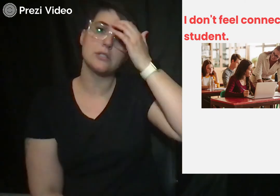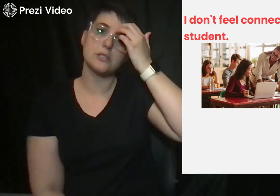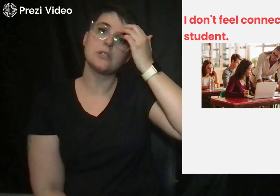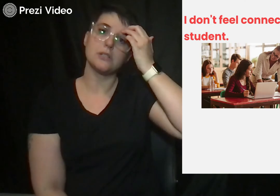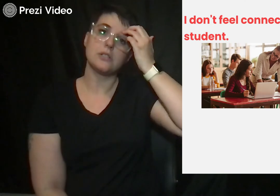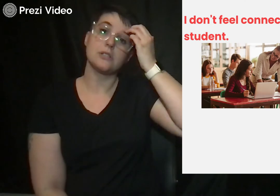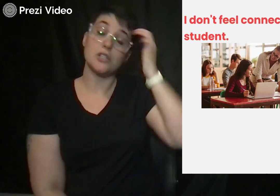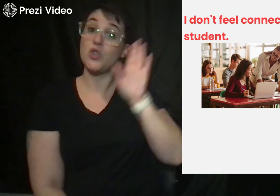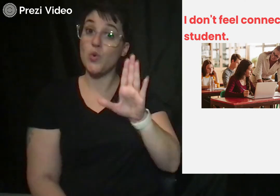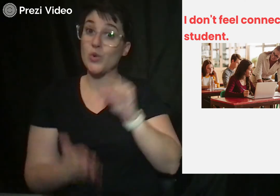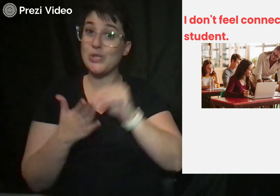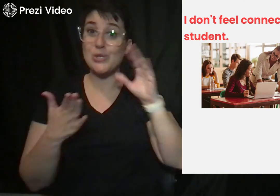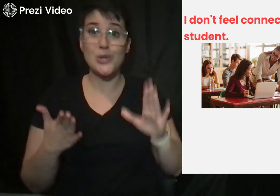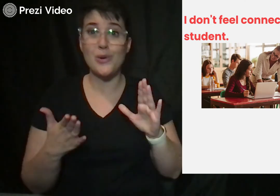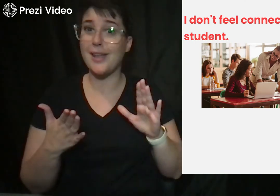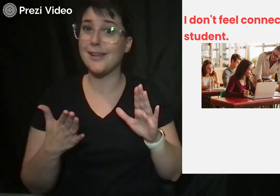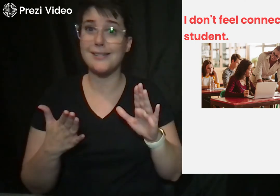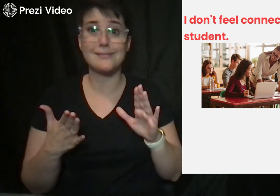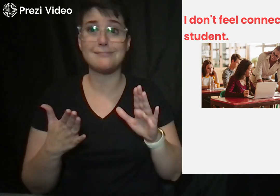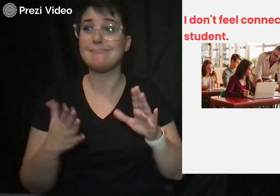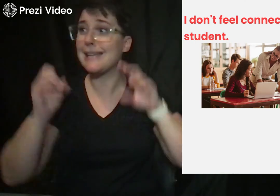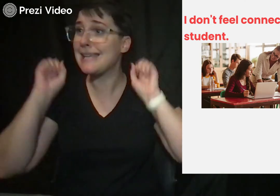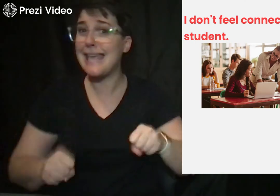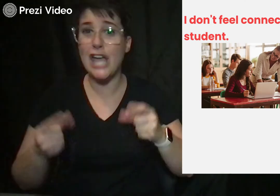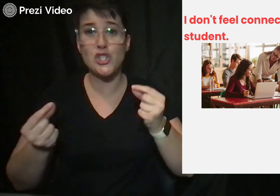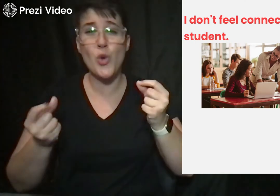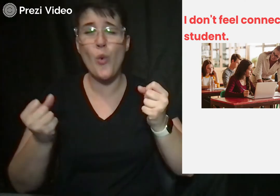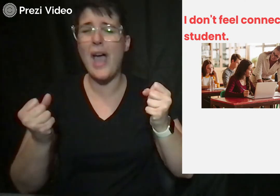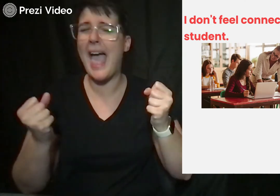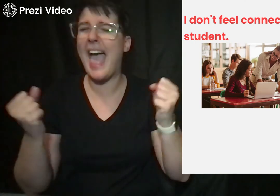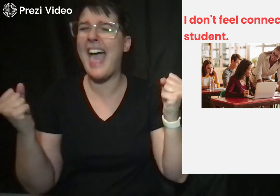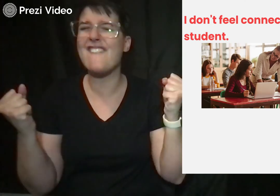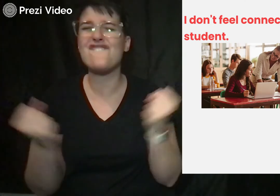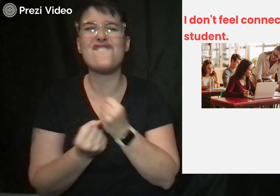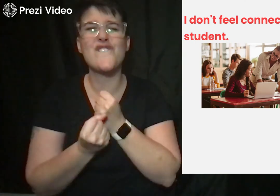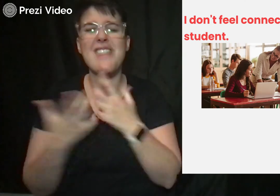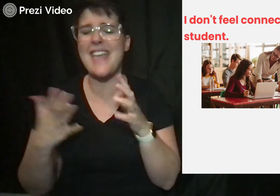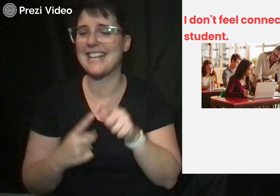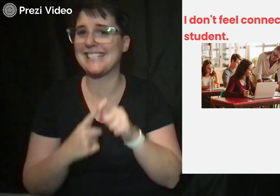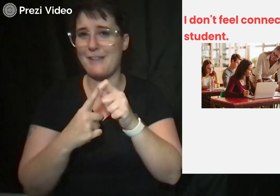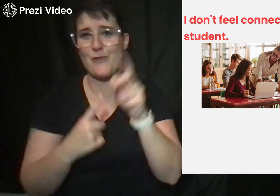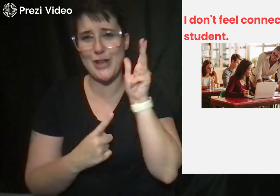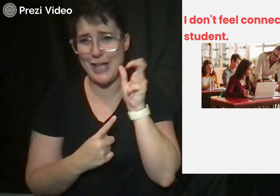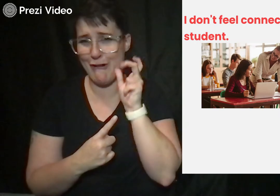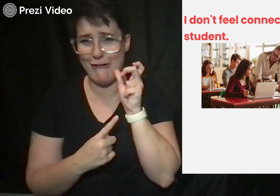Your student can do everything except hear.